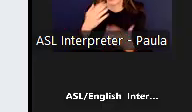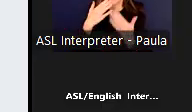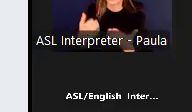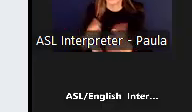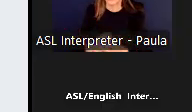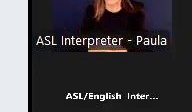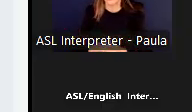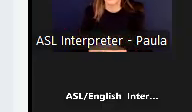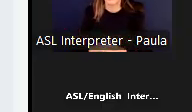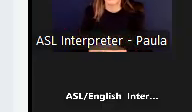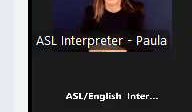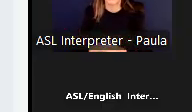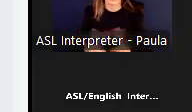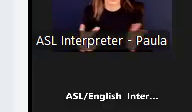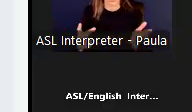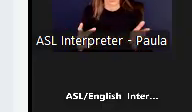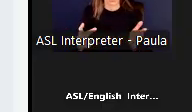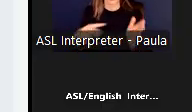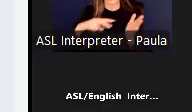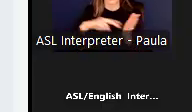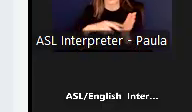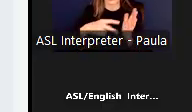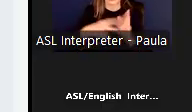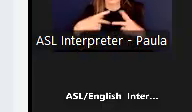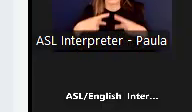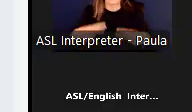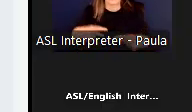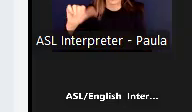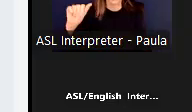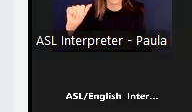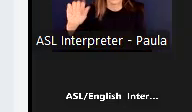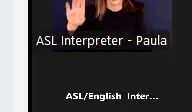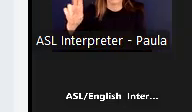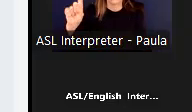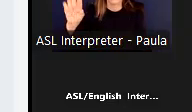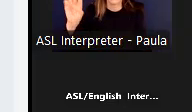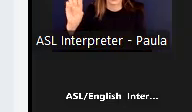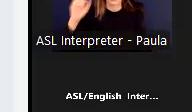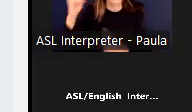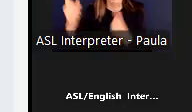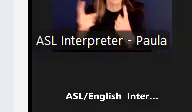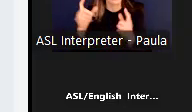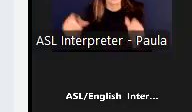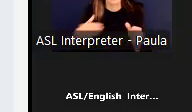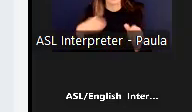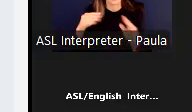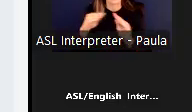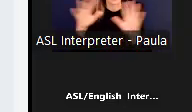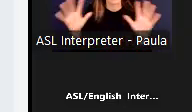So to the definitions, the definition of physical abuse, I was wondering if we could get clarification on the addition of the